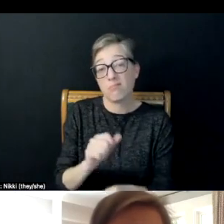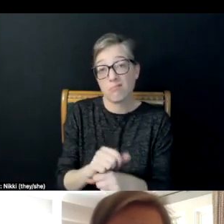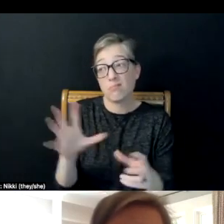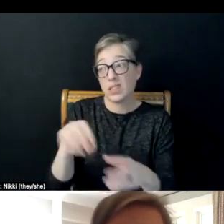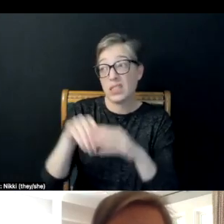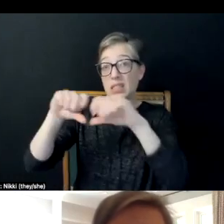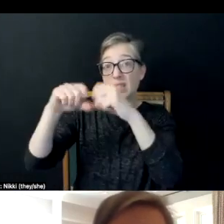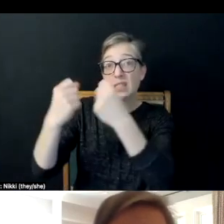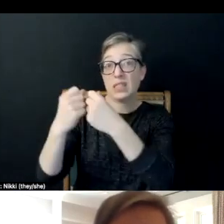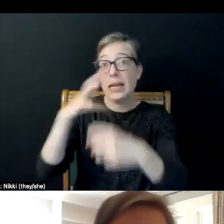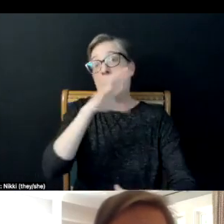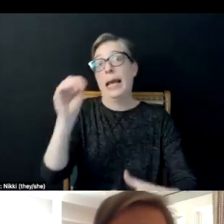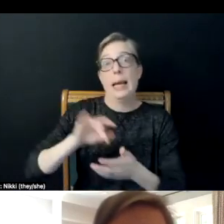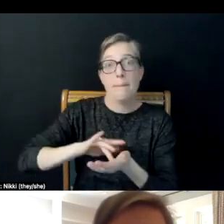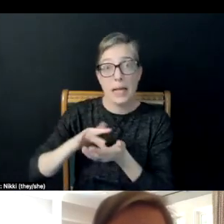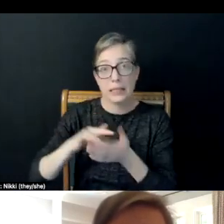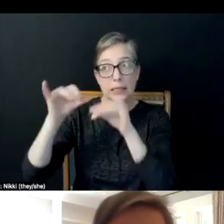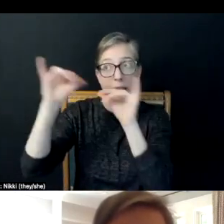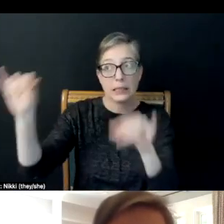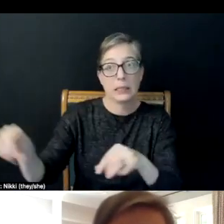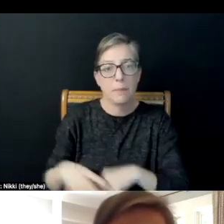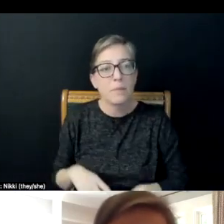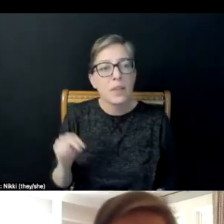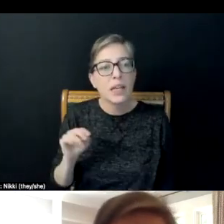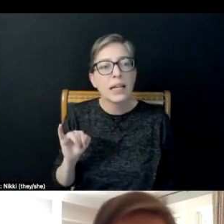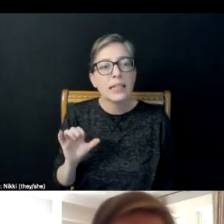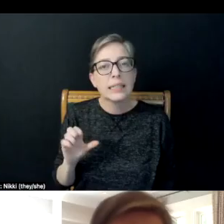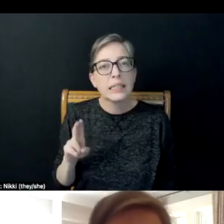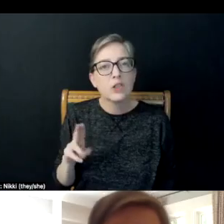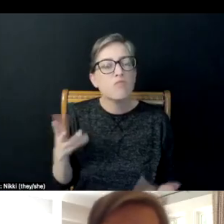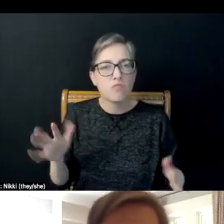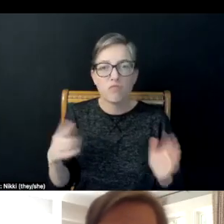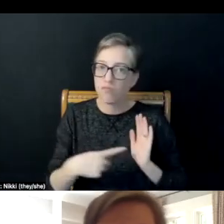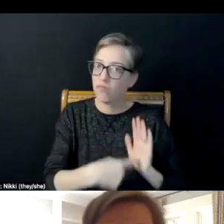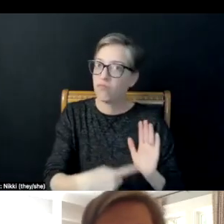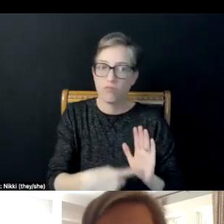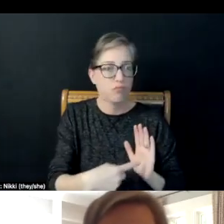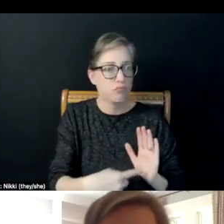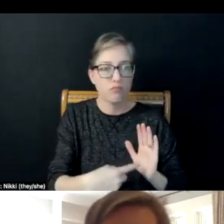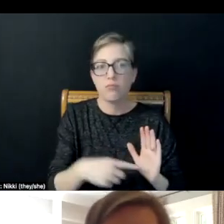The NICU has demonstrated historically ableism in both its research and